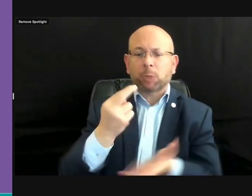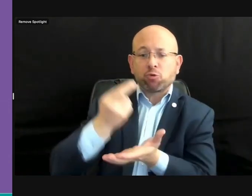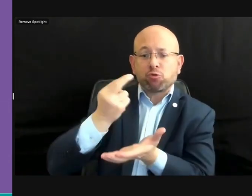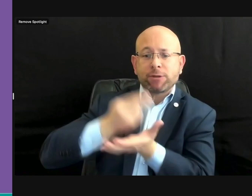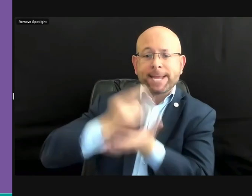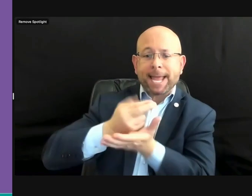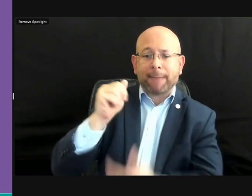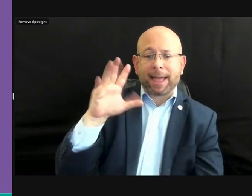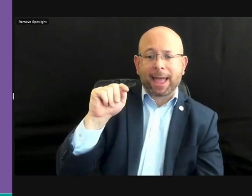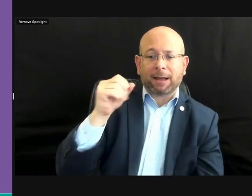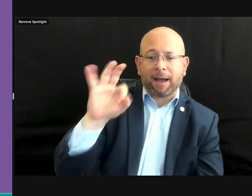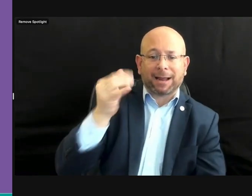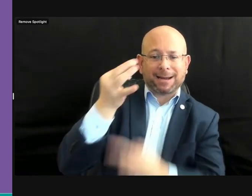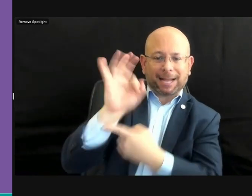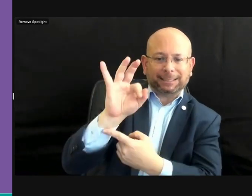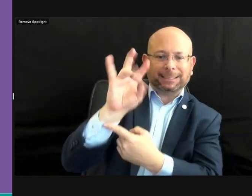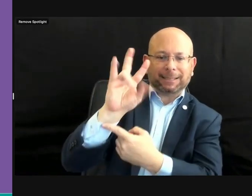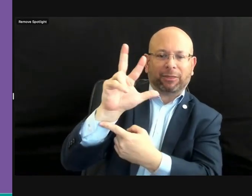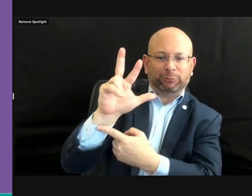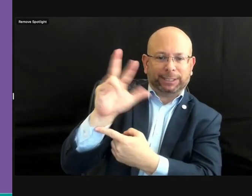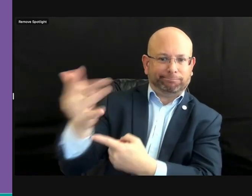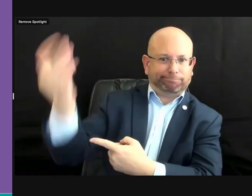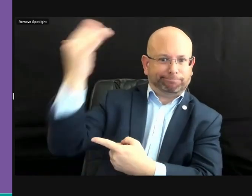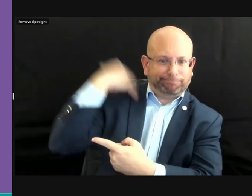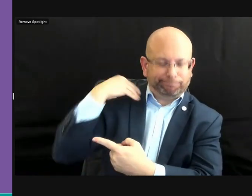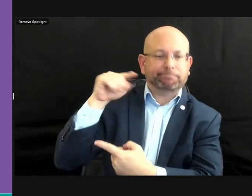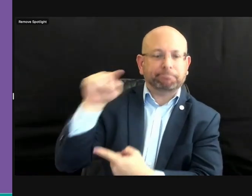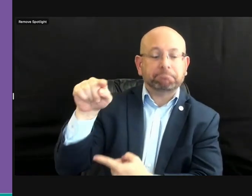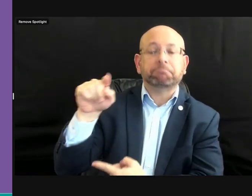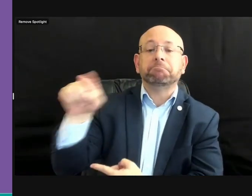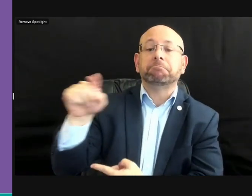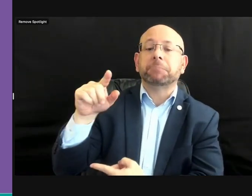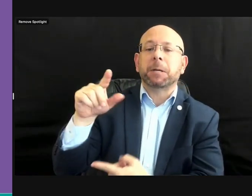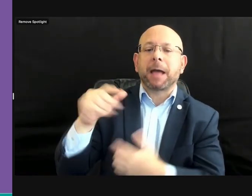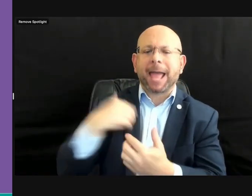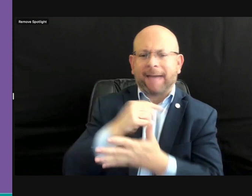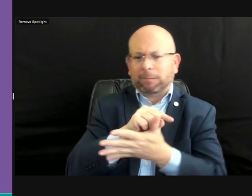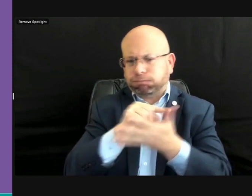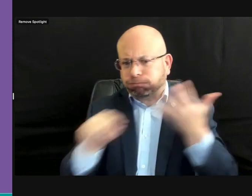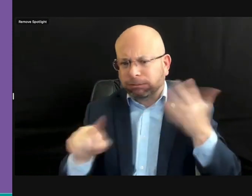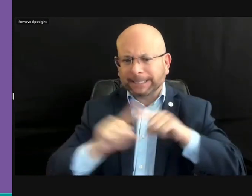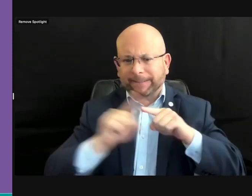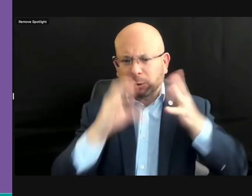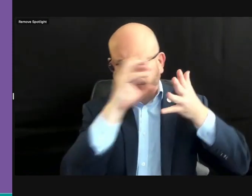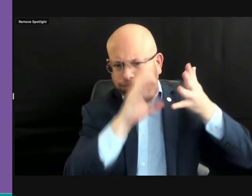The Rehabilitation Act of 1973, way back when. When that was passed, it had a number